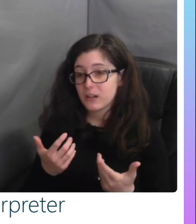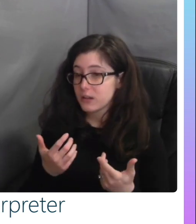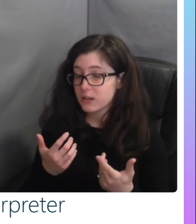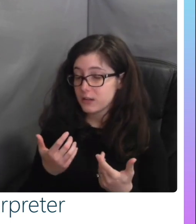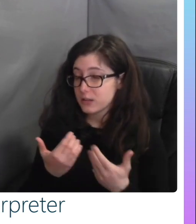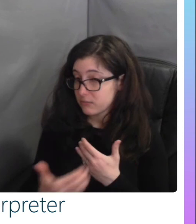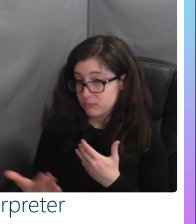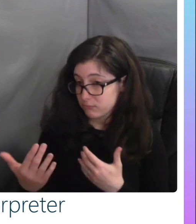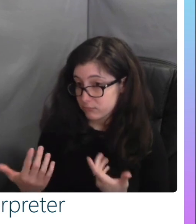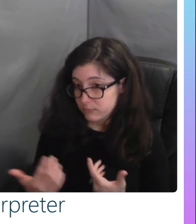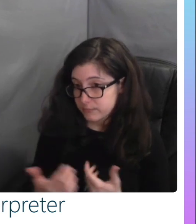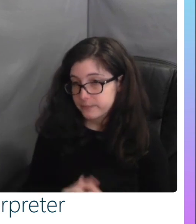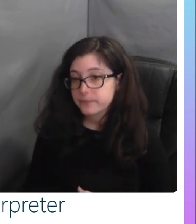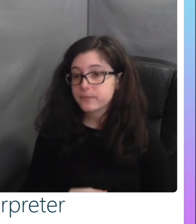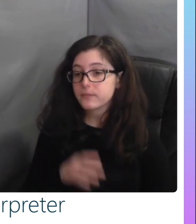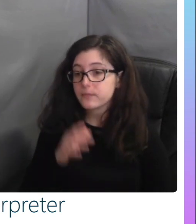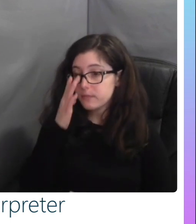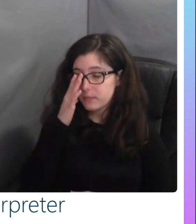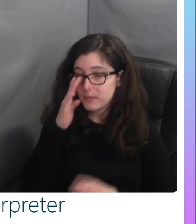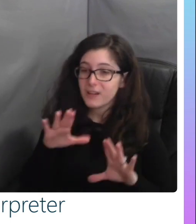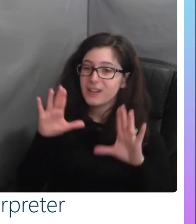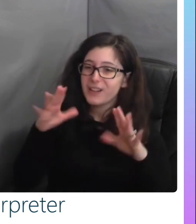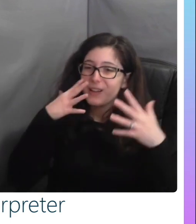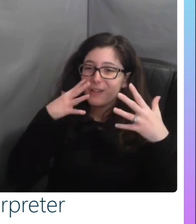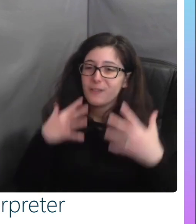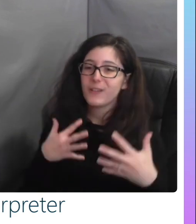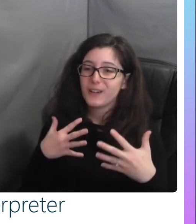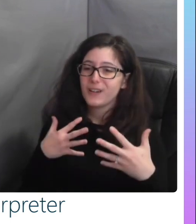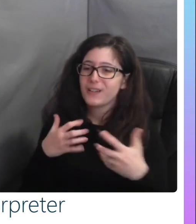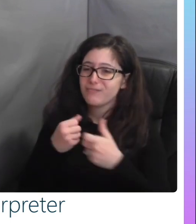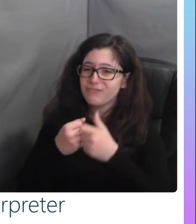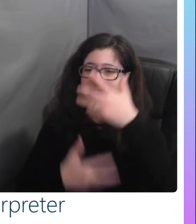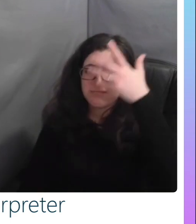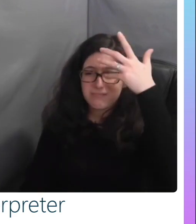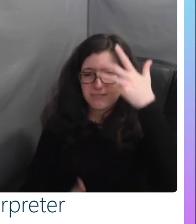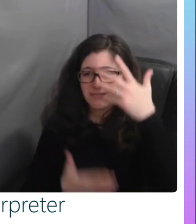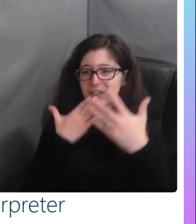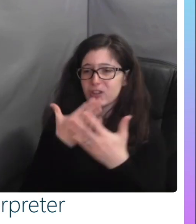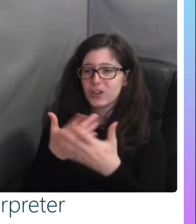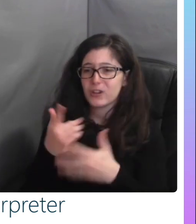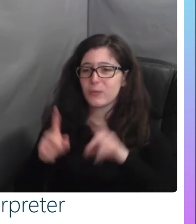Great, unfortunately we have so many good questions, we have time for only one more,